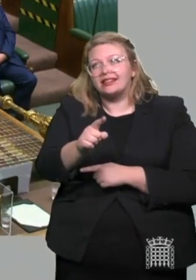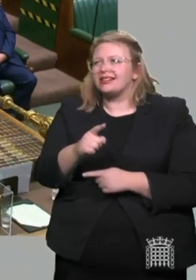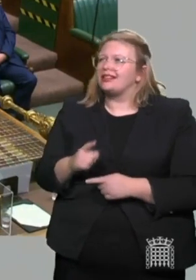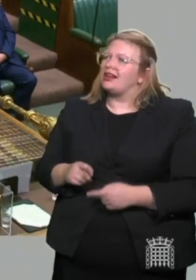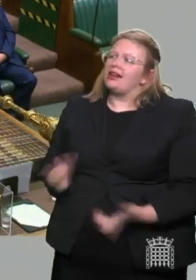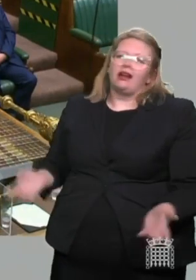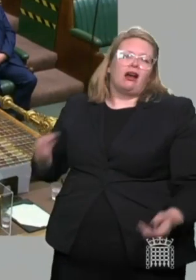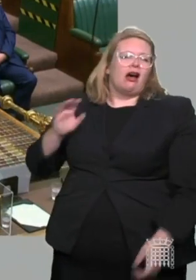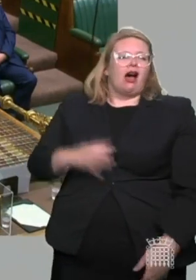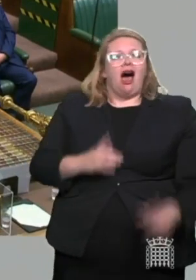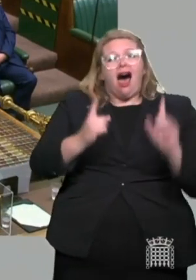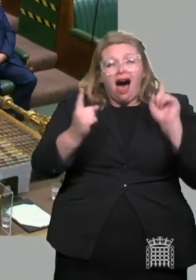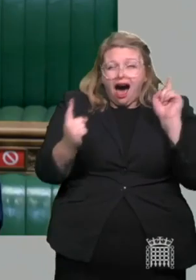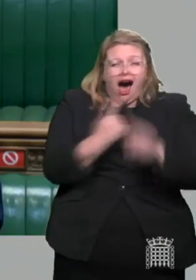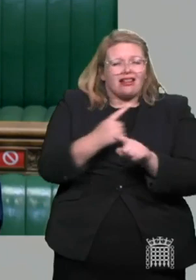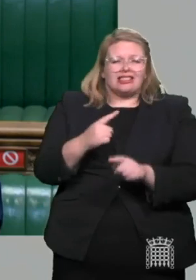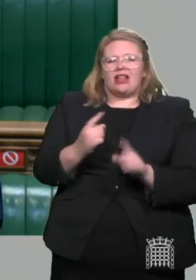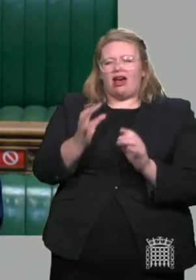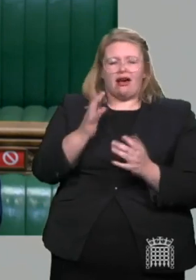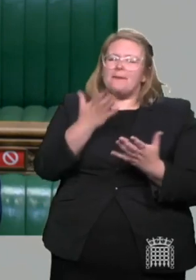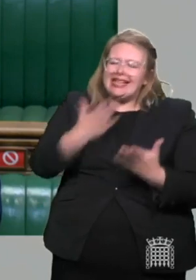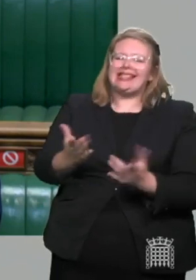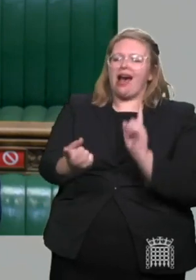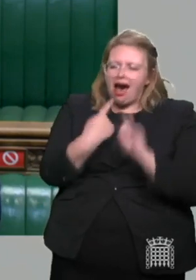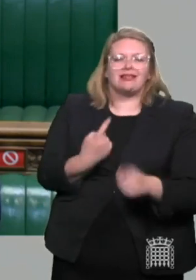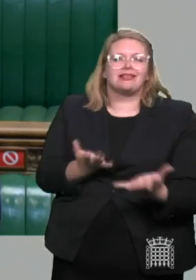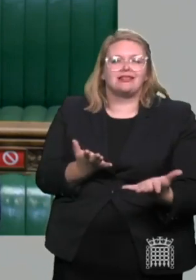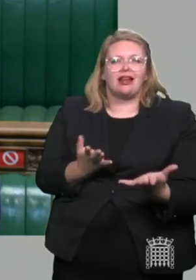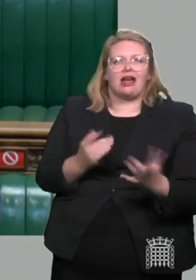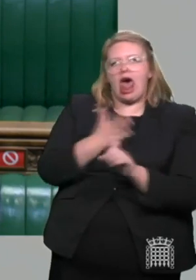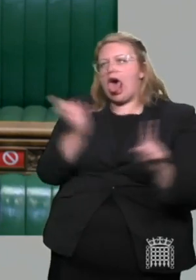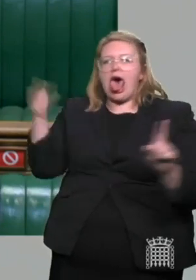scream at their televisions every PMQs: “Answer the question!” The Prime Minister has not answered